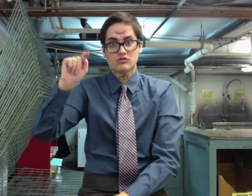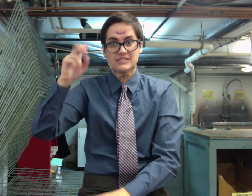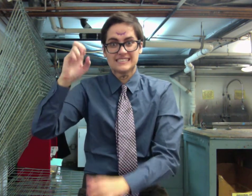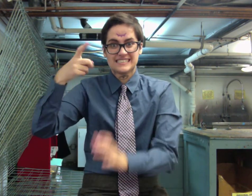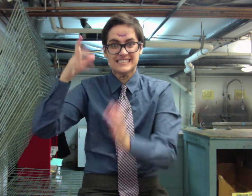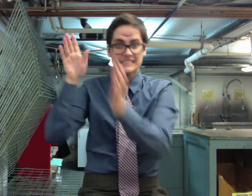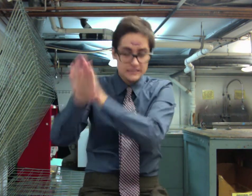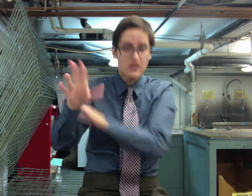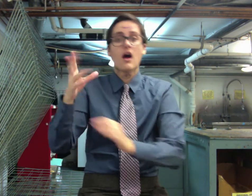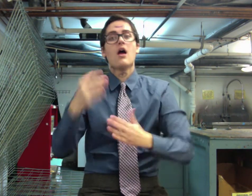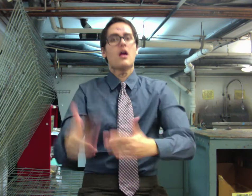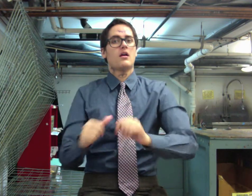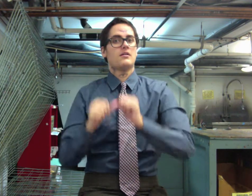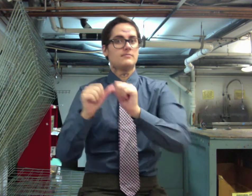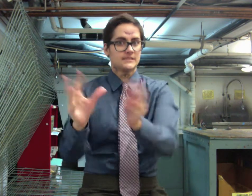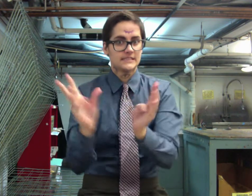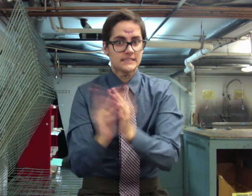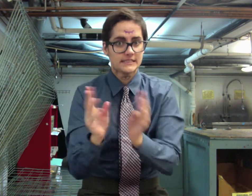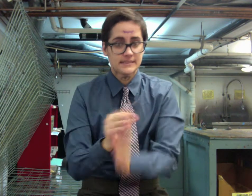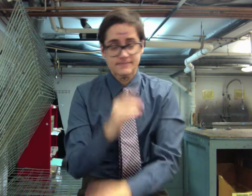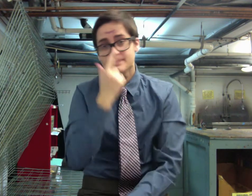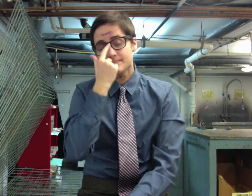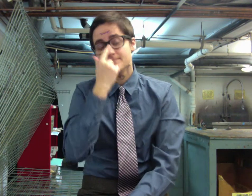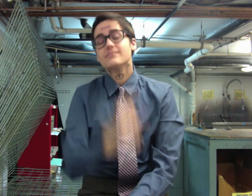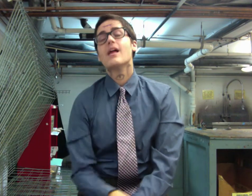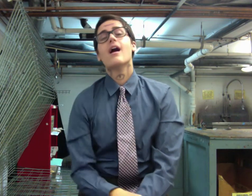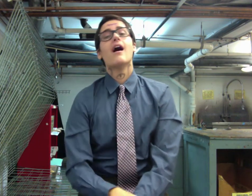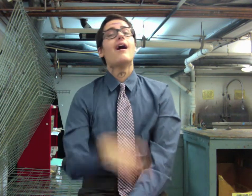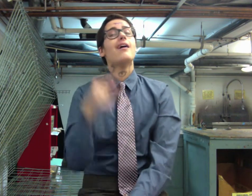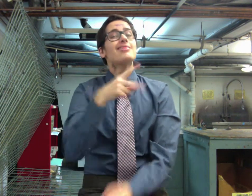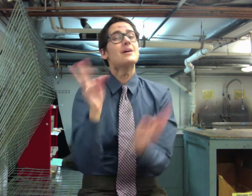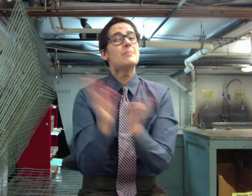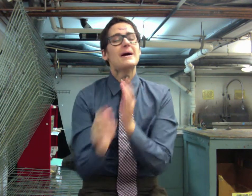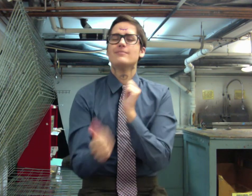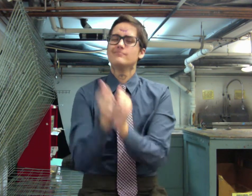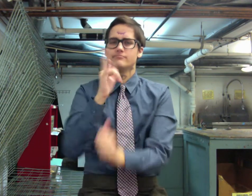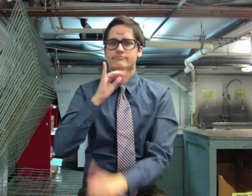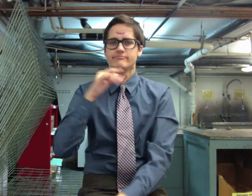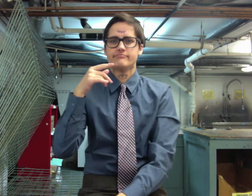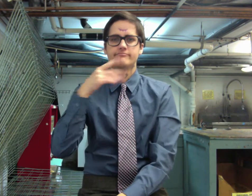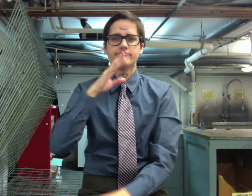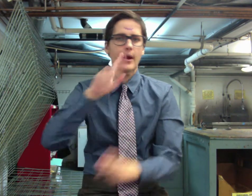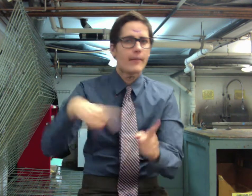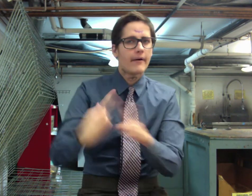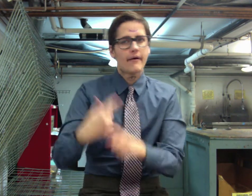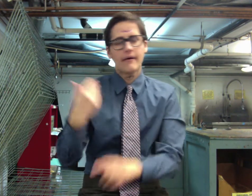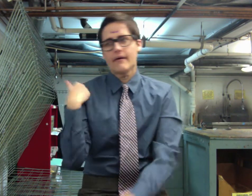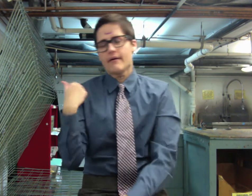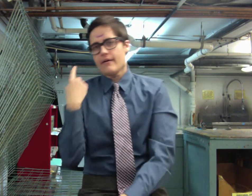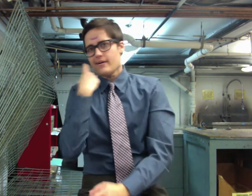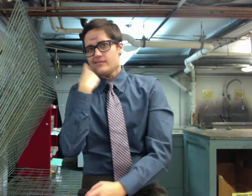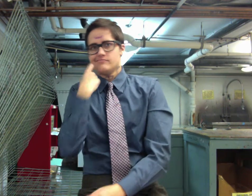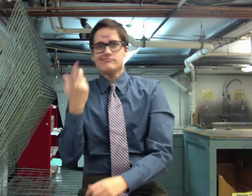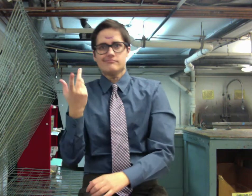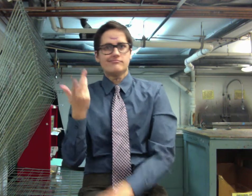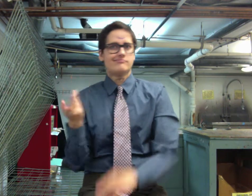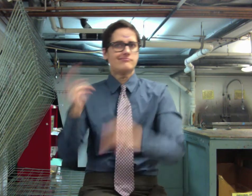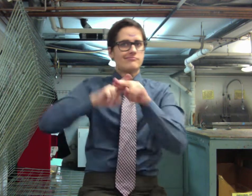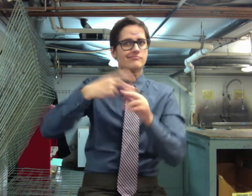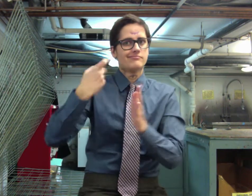vortex and resume the meeting-- which had mostly been about recent lunchroom